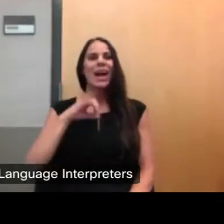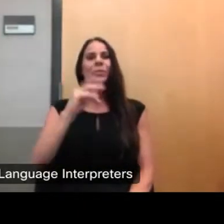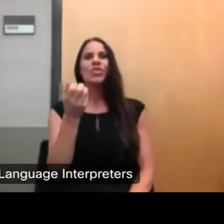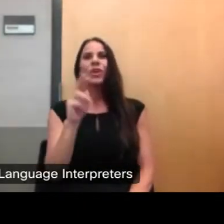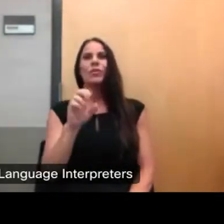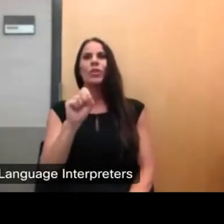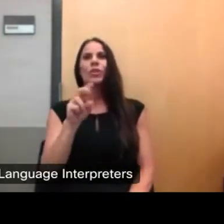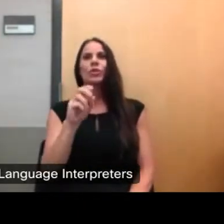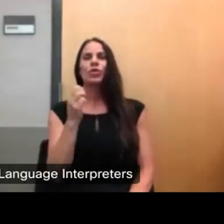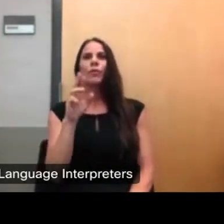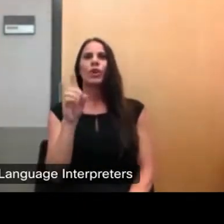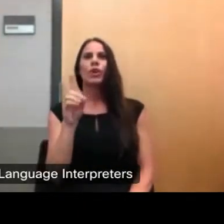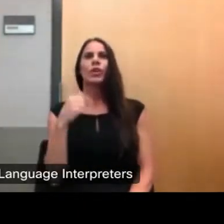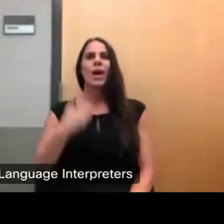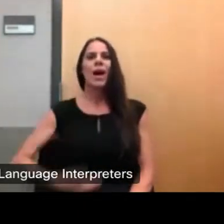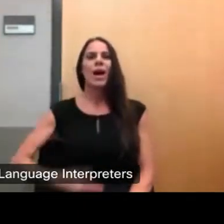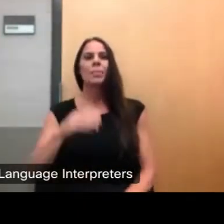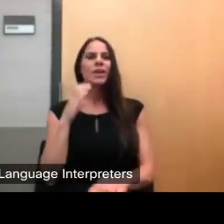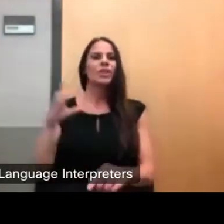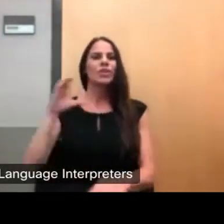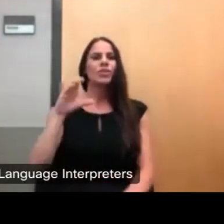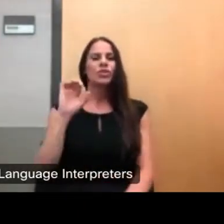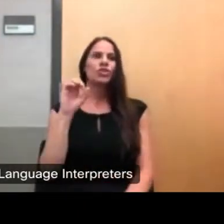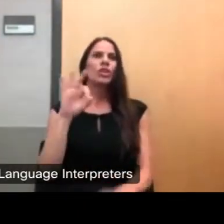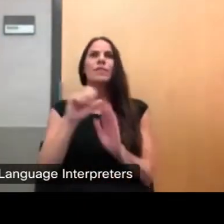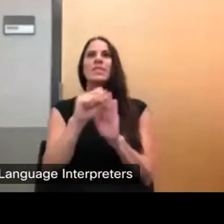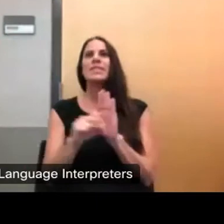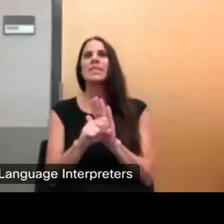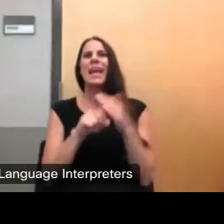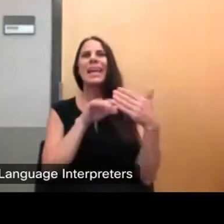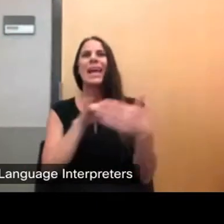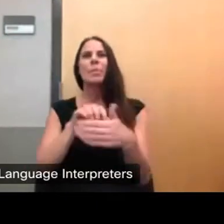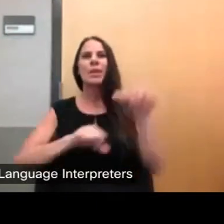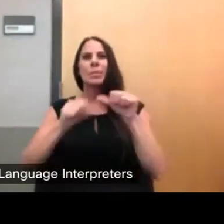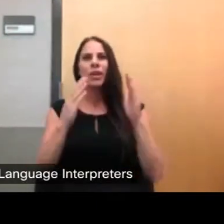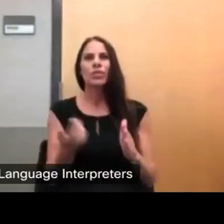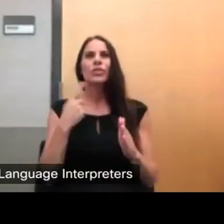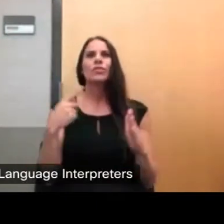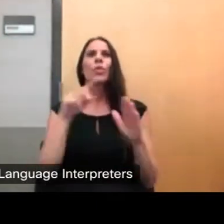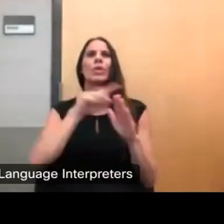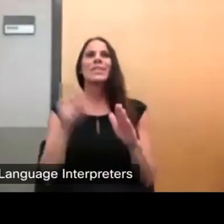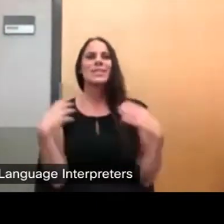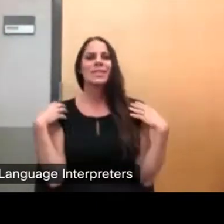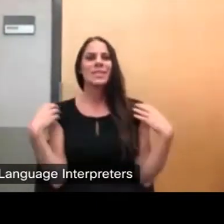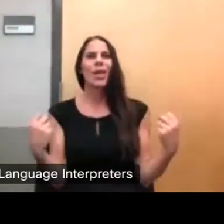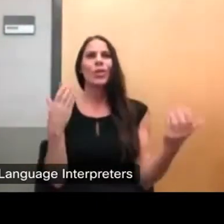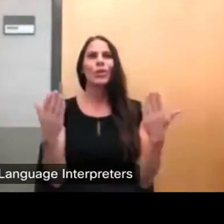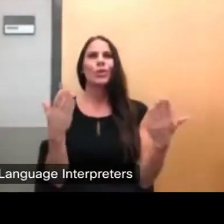Would you be willing to kind of share just like a quick intro and then we can kind of go through some questions and I'll put up for that. Yeah, that sounds pretty good. Hi, I am Jennifer shuford. I'm the chief state, epidemiologist for the Texas Department of state health services. I'm so happy to be here with you today.